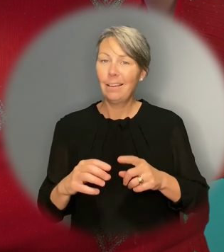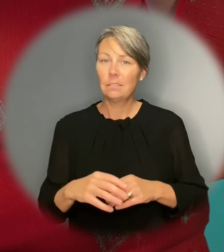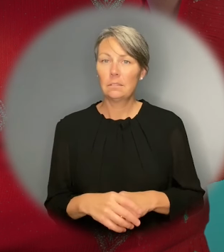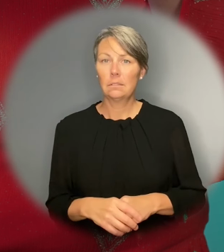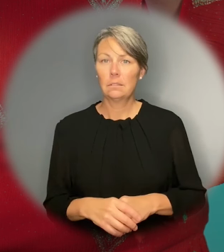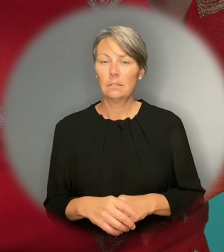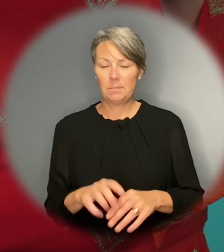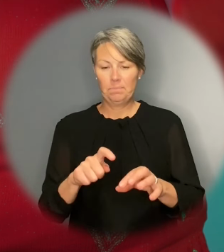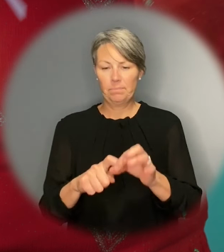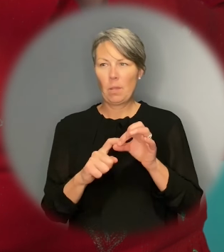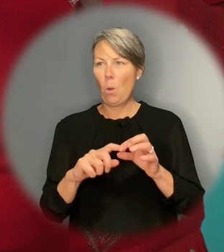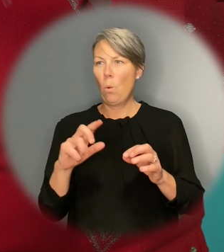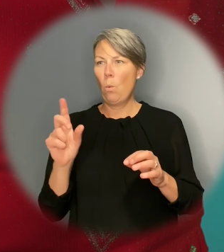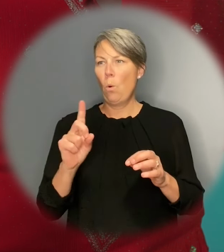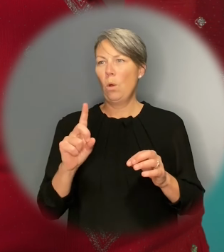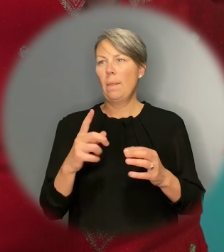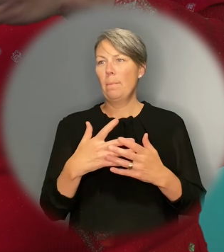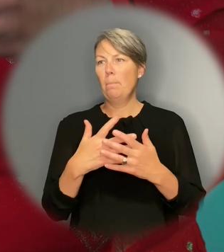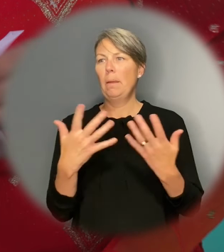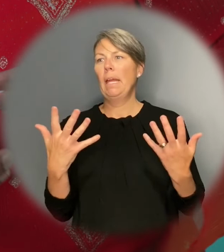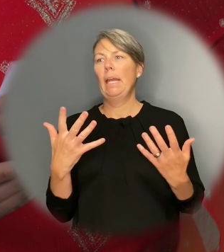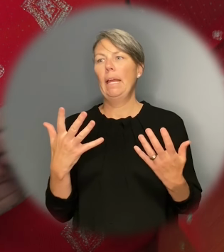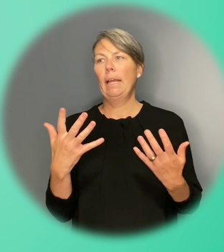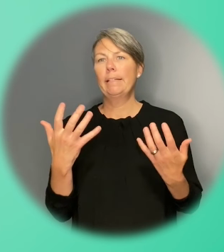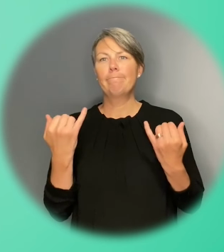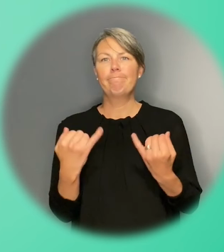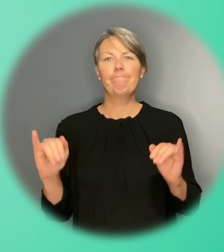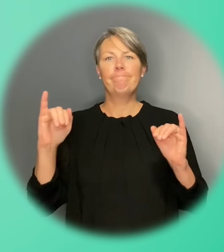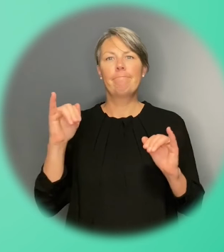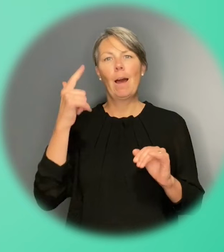biggest misconceptions you've heard about sex and consent? I think that